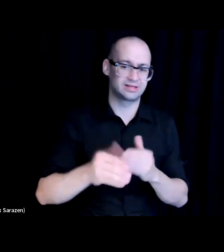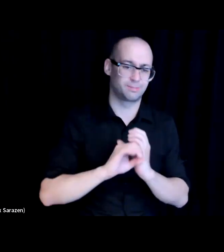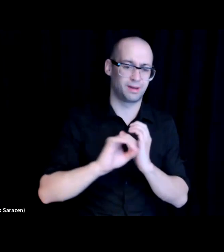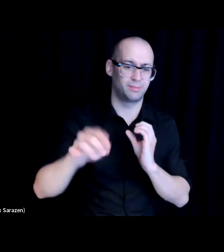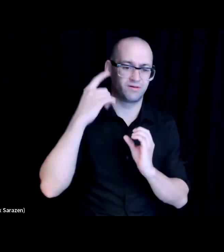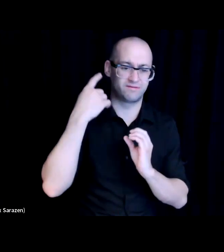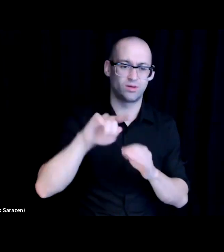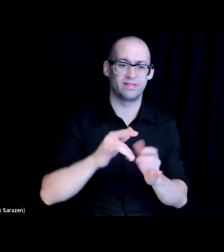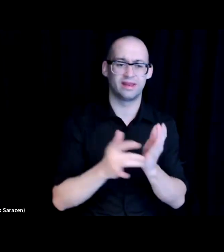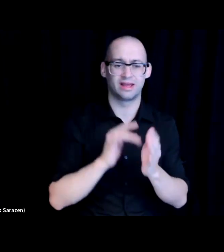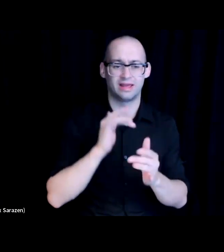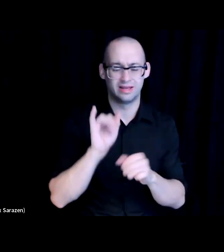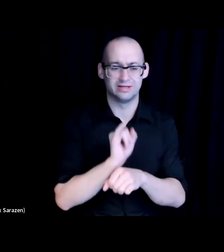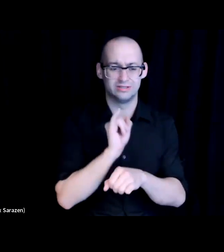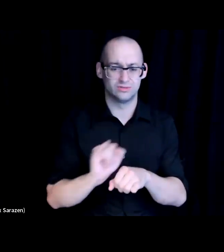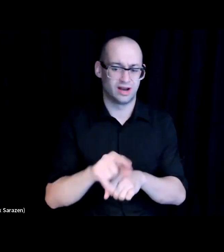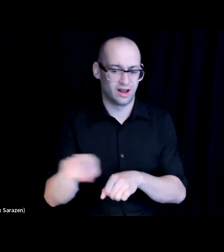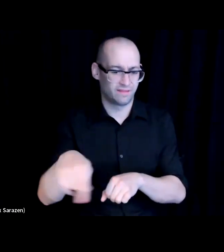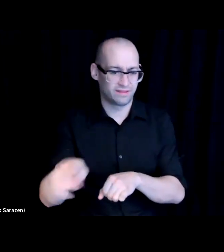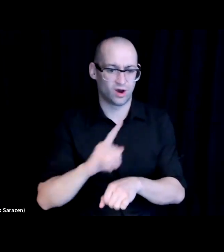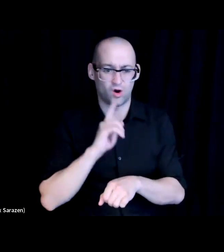most importantly, they're the technology ambassadors.